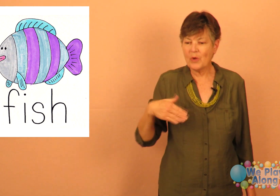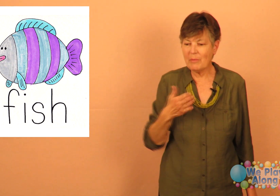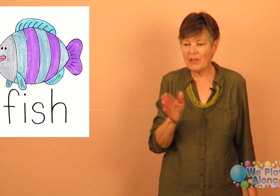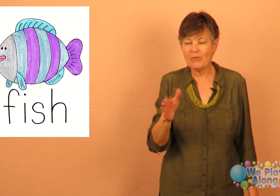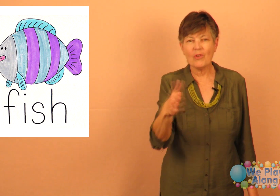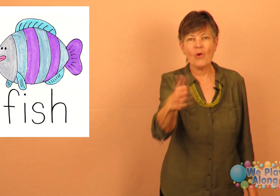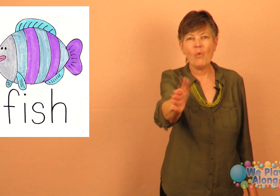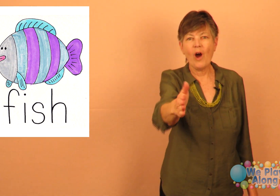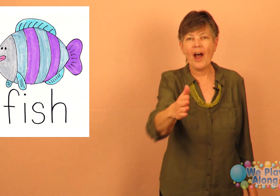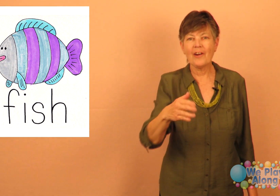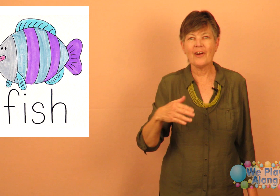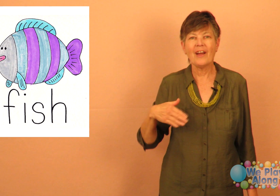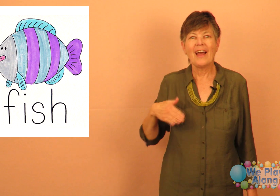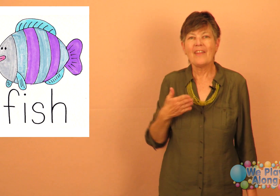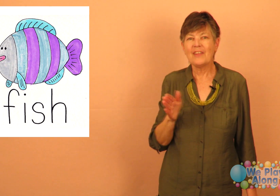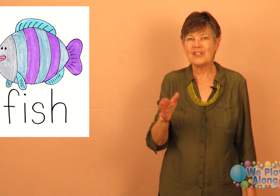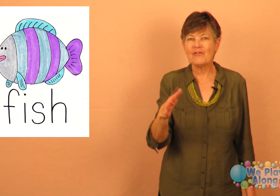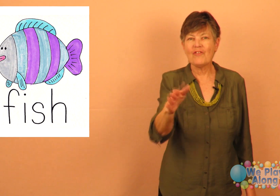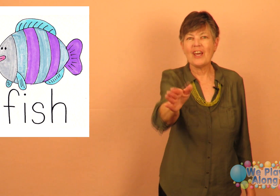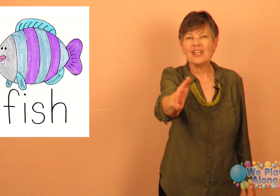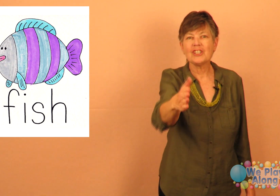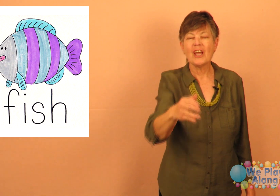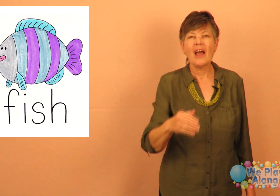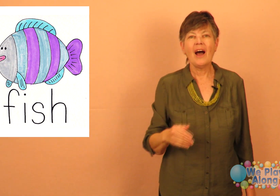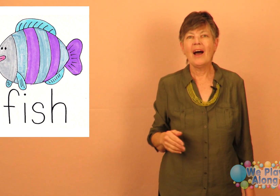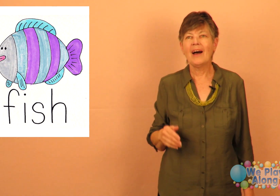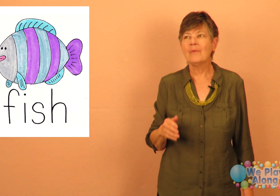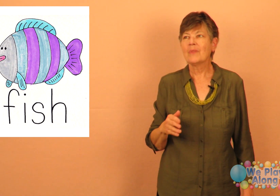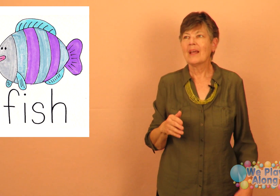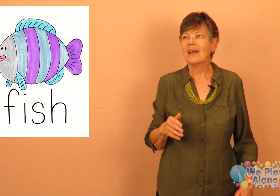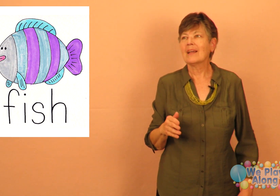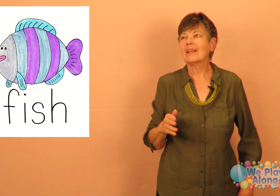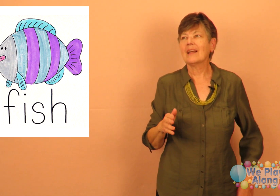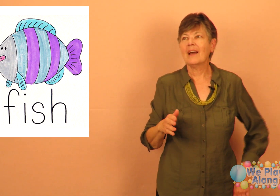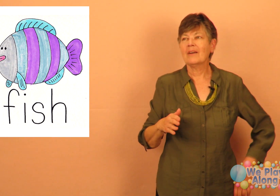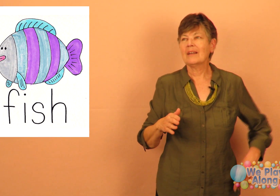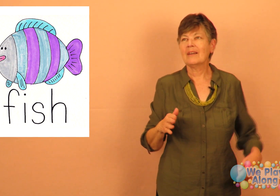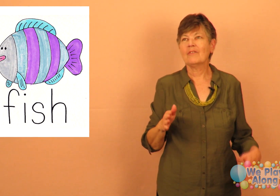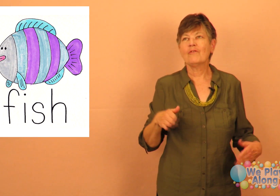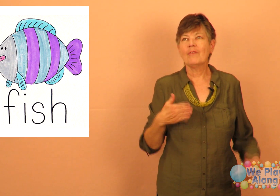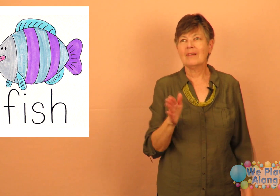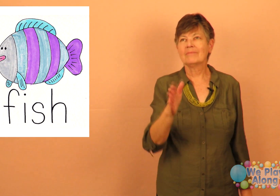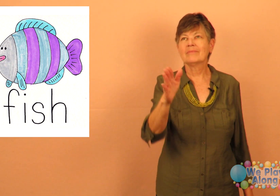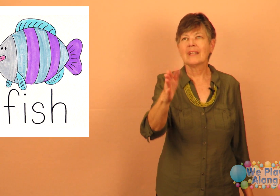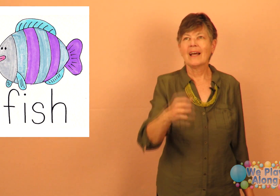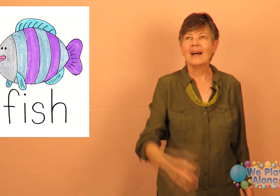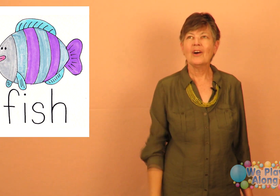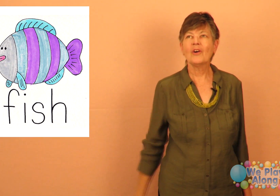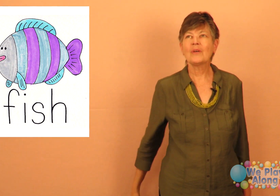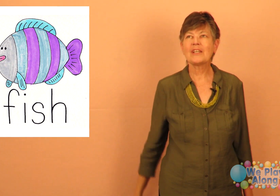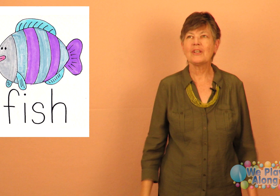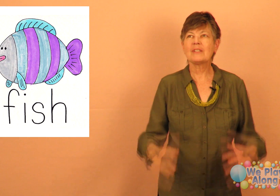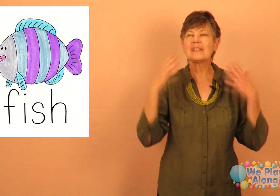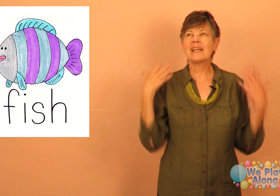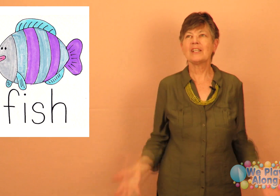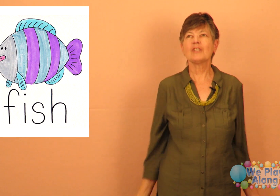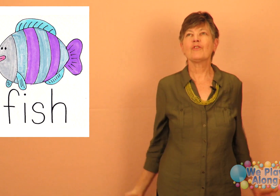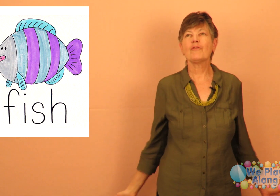swimming through the water this fish Oh was a good sentence for